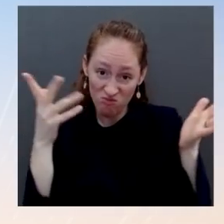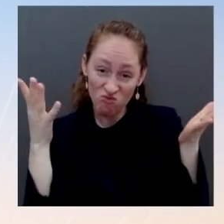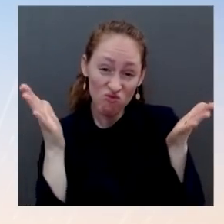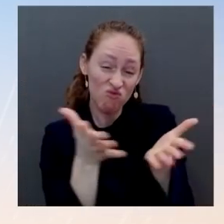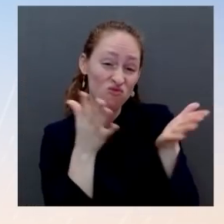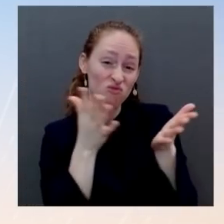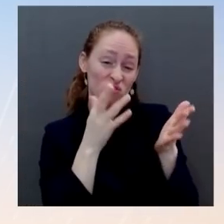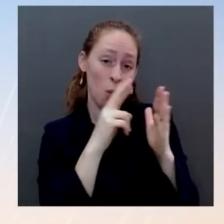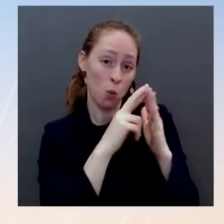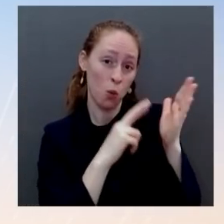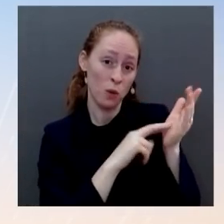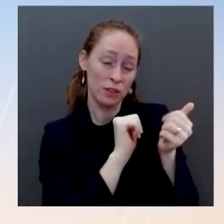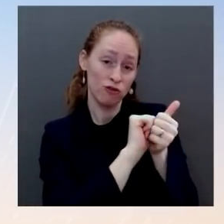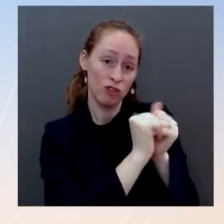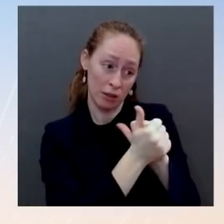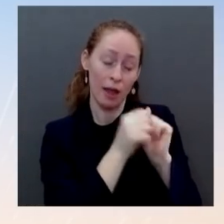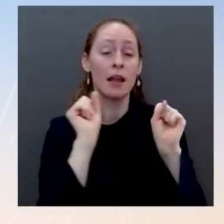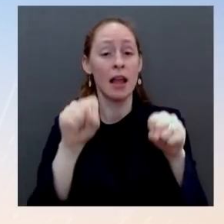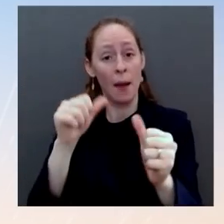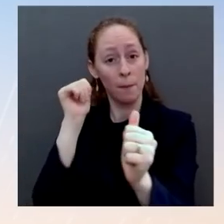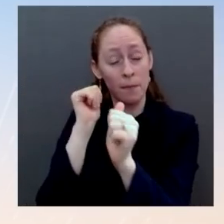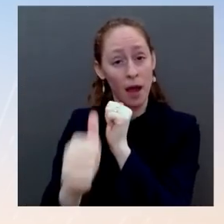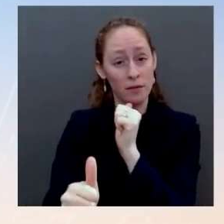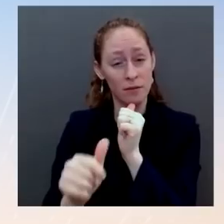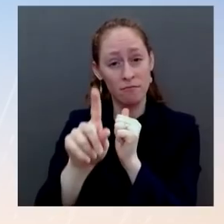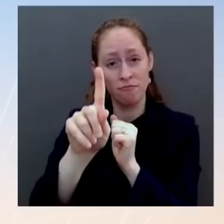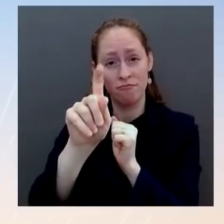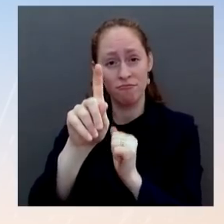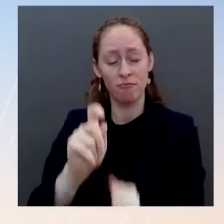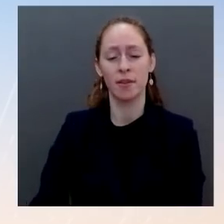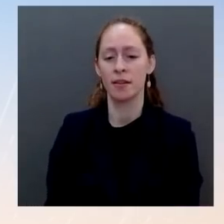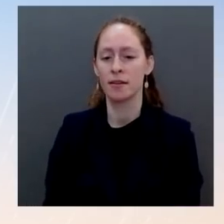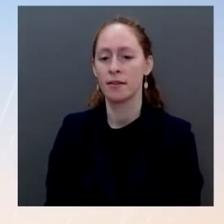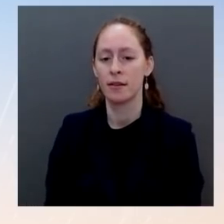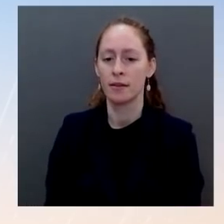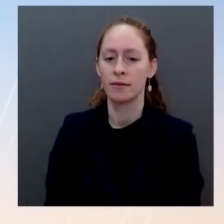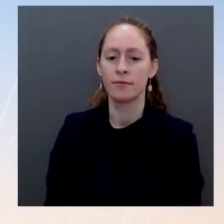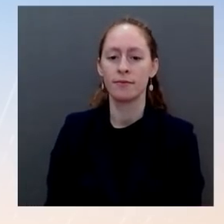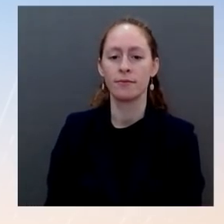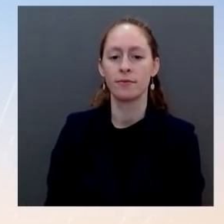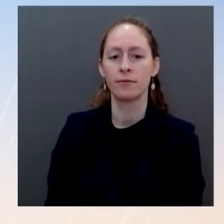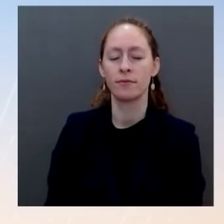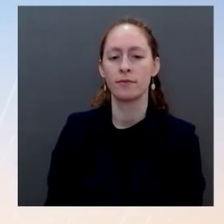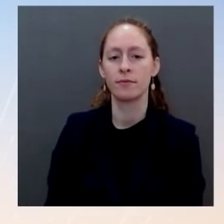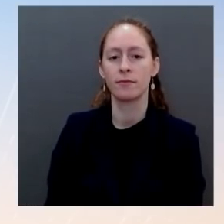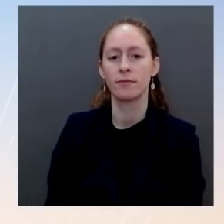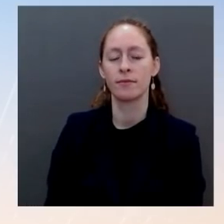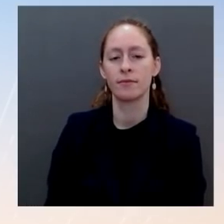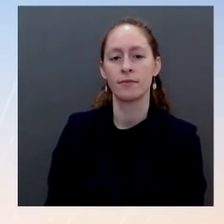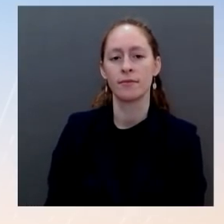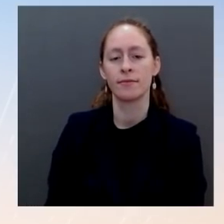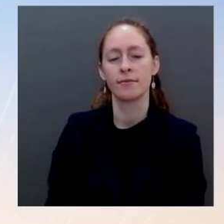And he said right before Christmas that if that is a change that needs to happen, that he would support that.